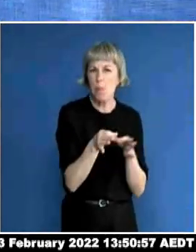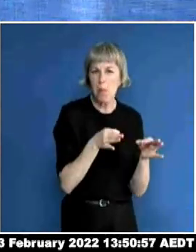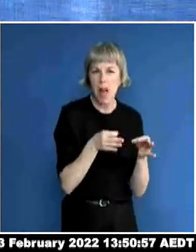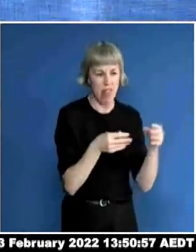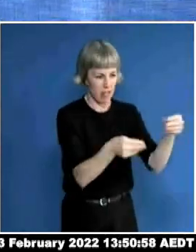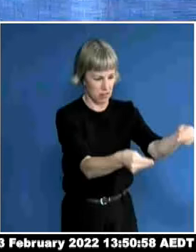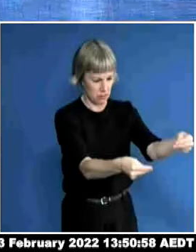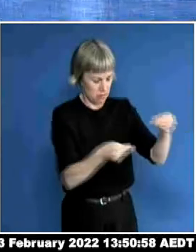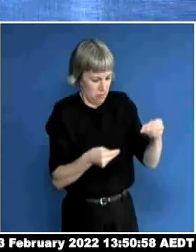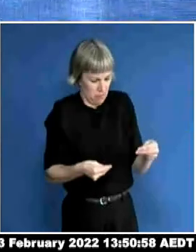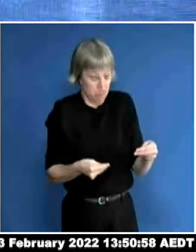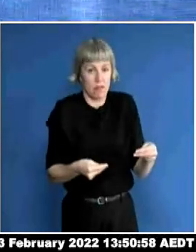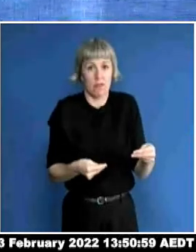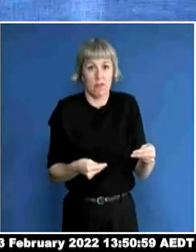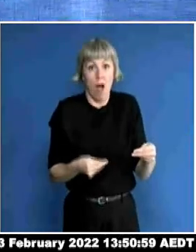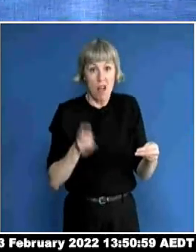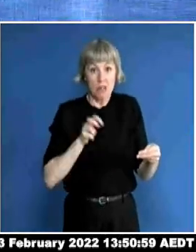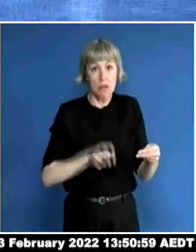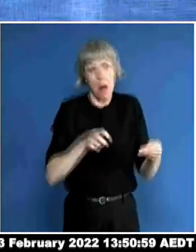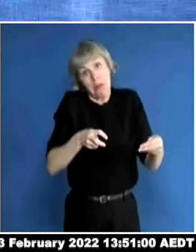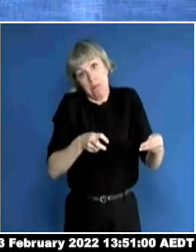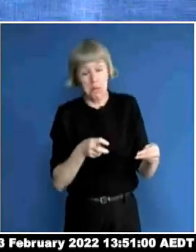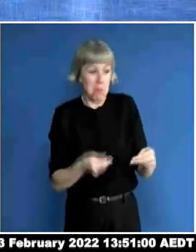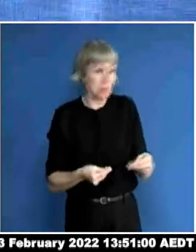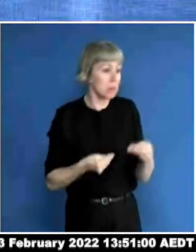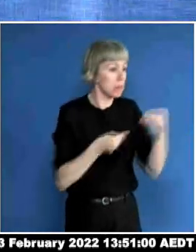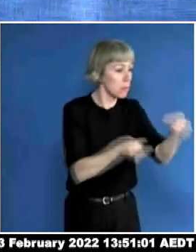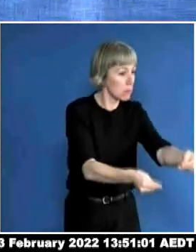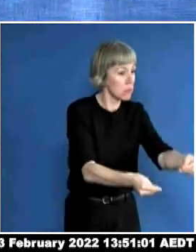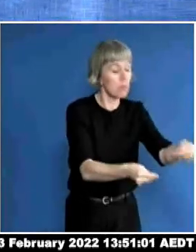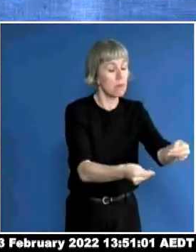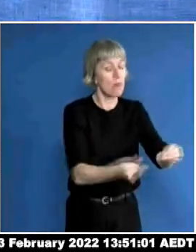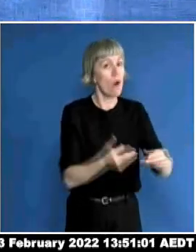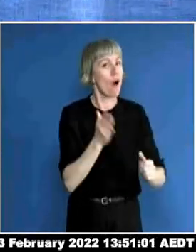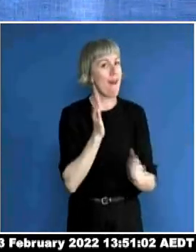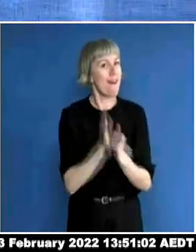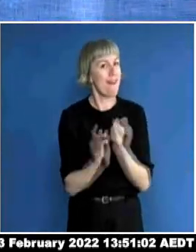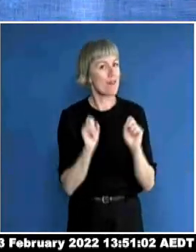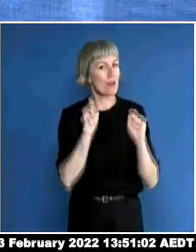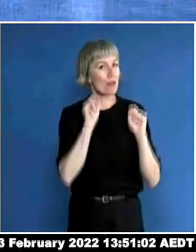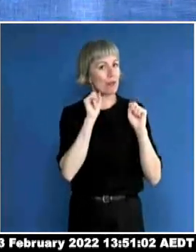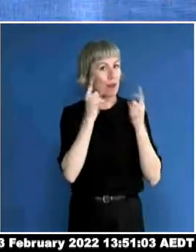I didn't realise that I could have choice and control of what is in that job plan.